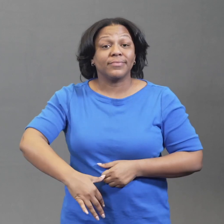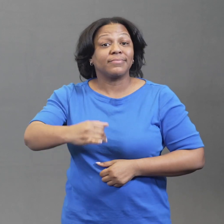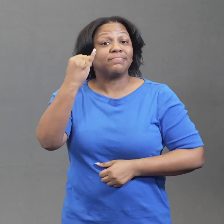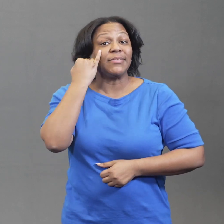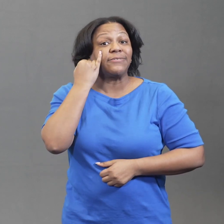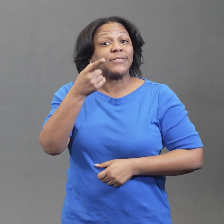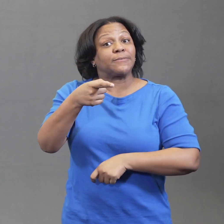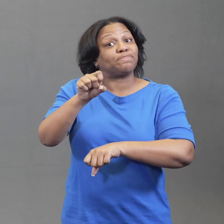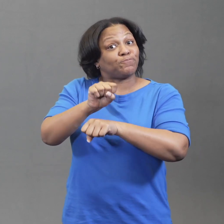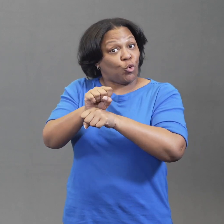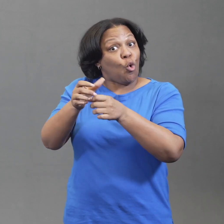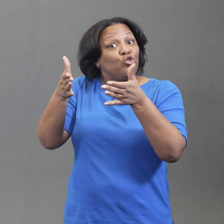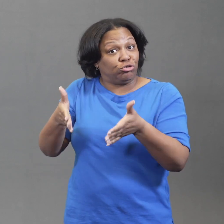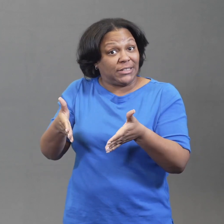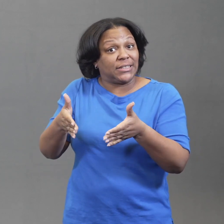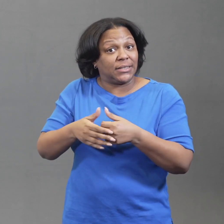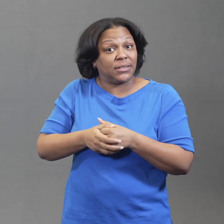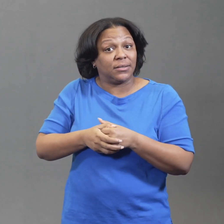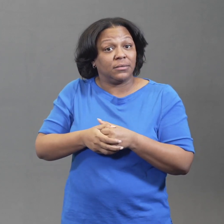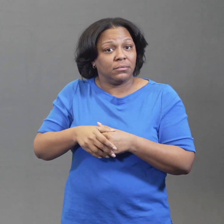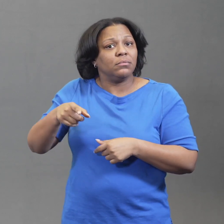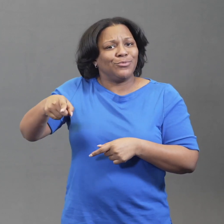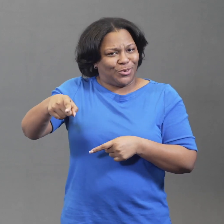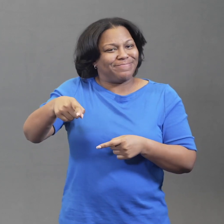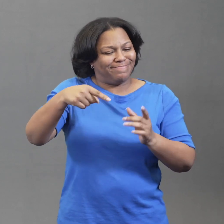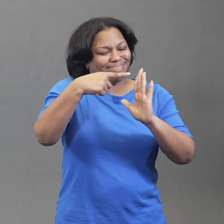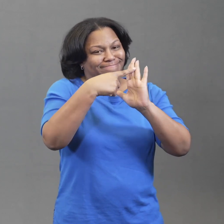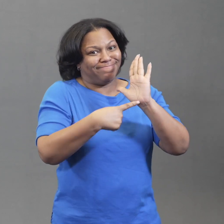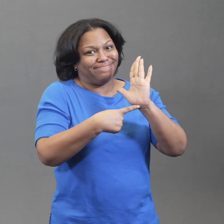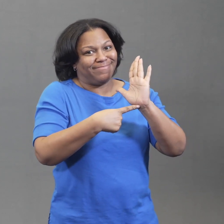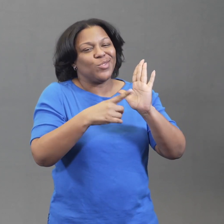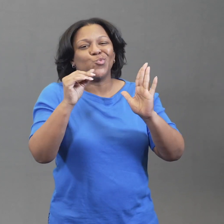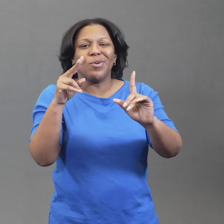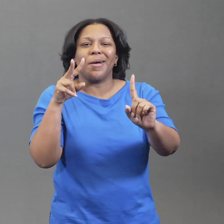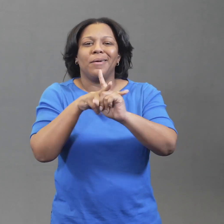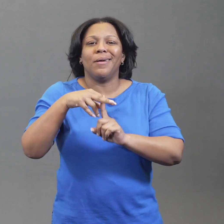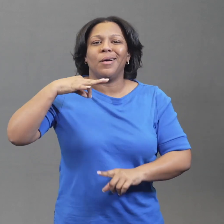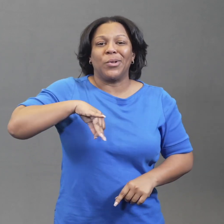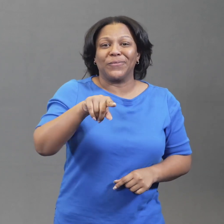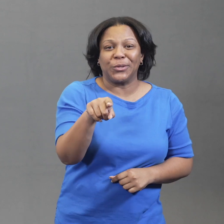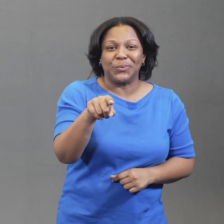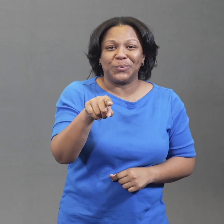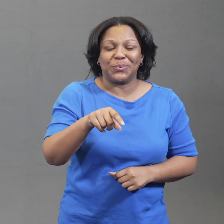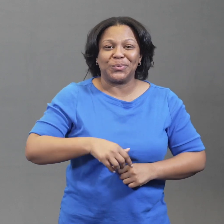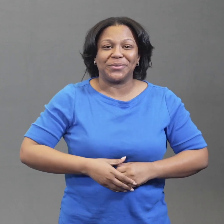If you are an employee, this law benefits you.